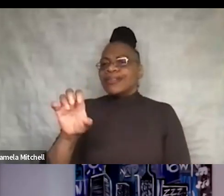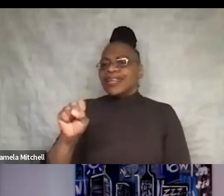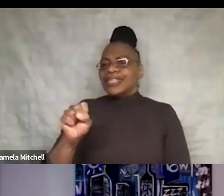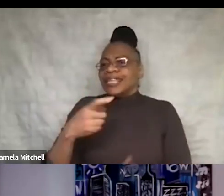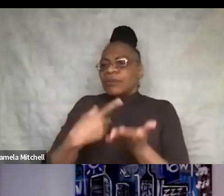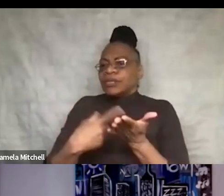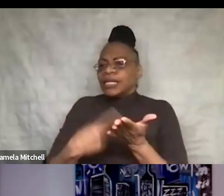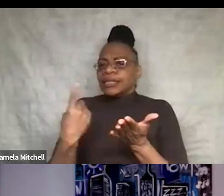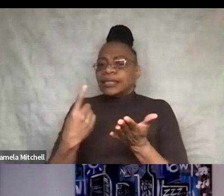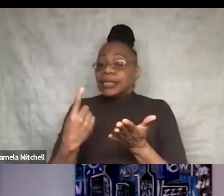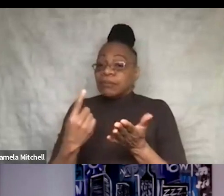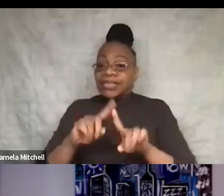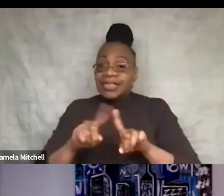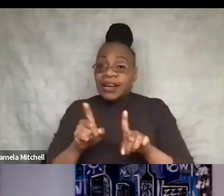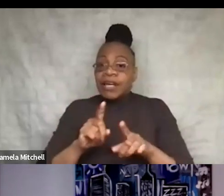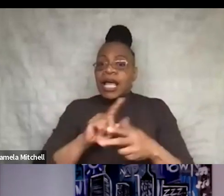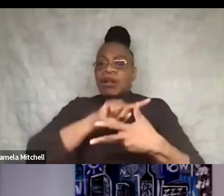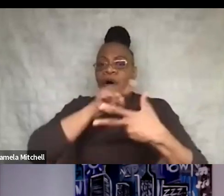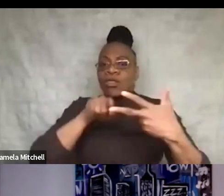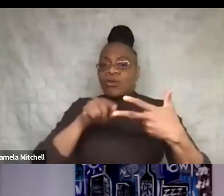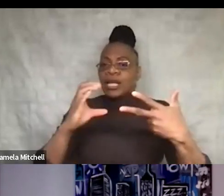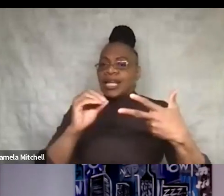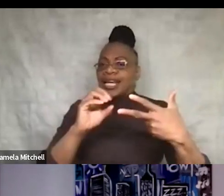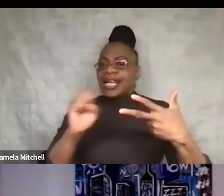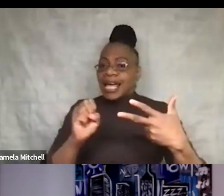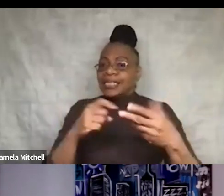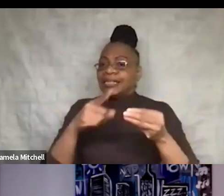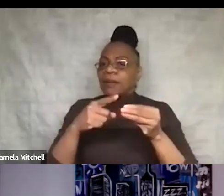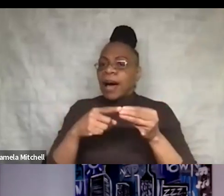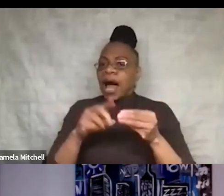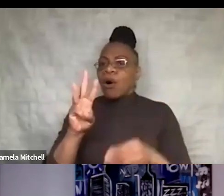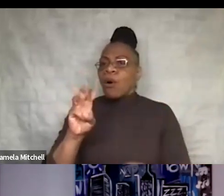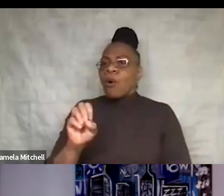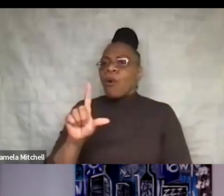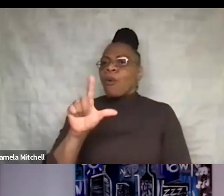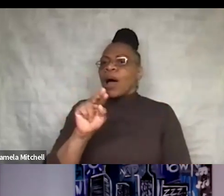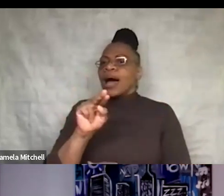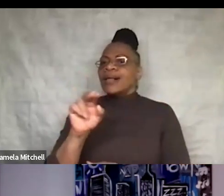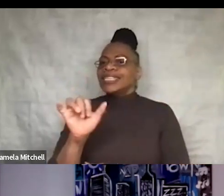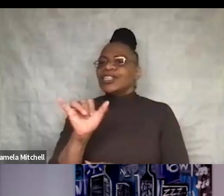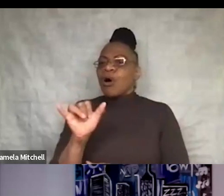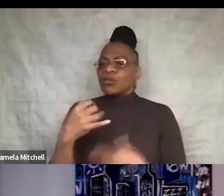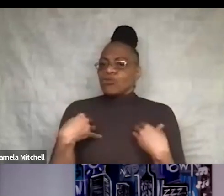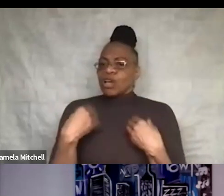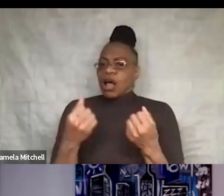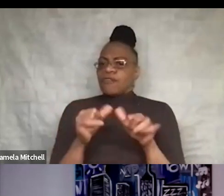it's about wellness and, you know, sustainable recovery. So there's no silver bullet answer,